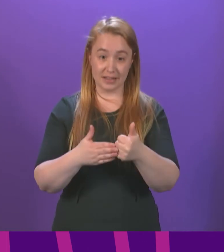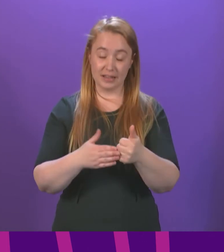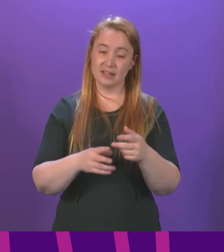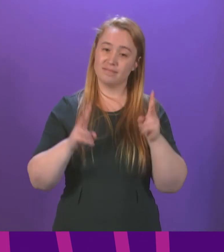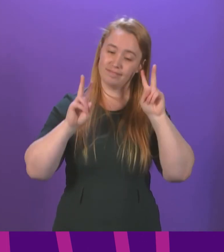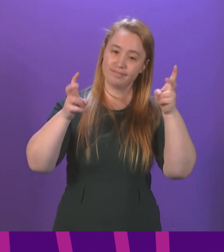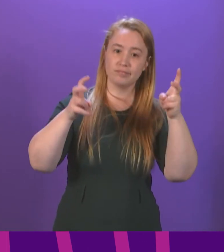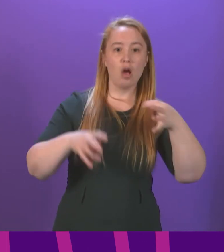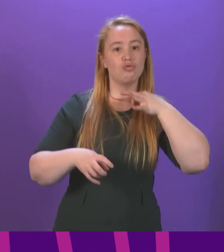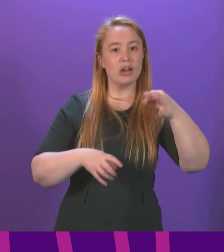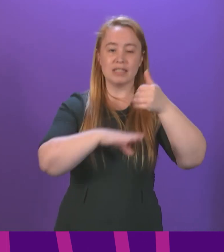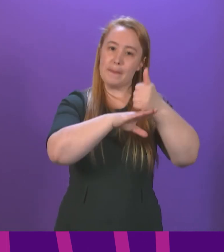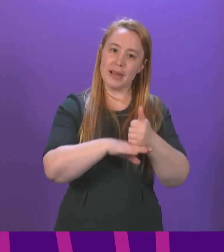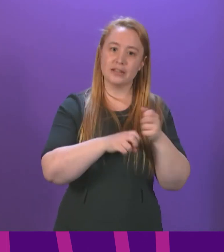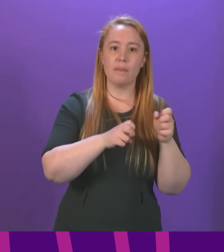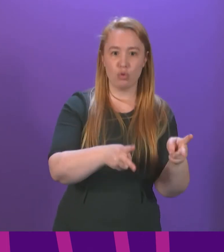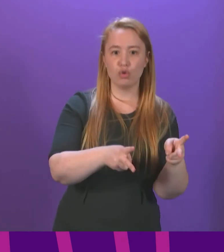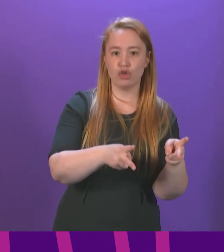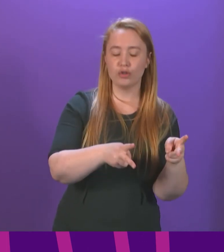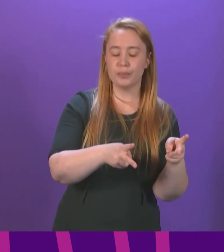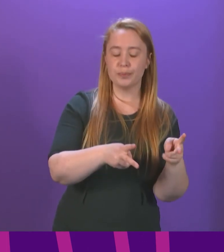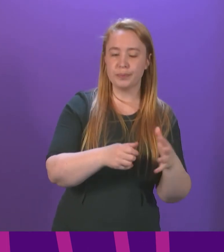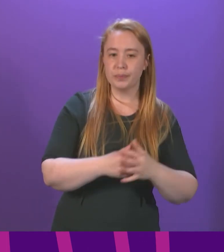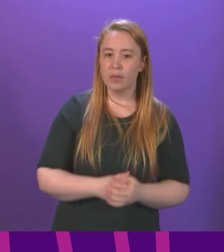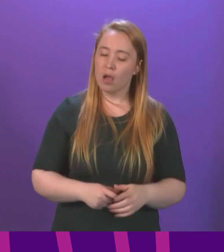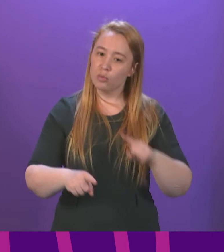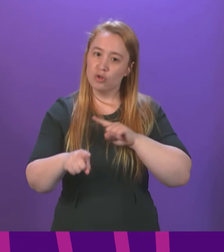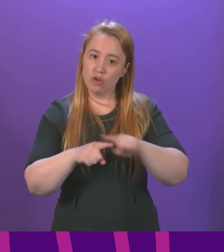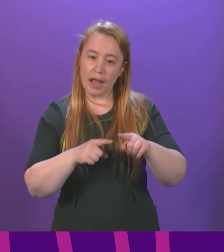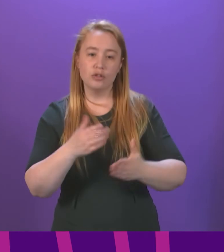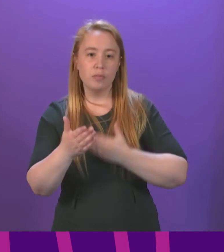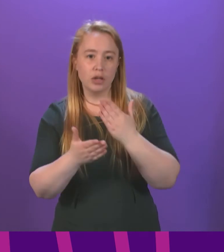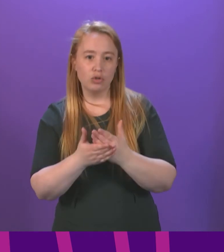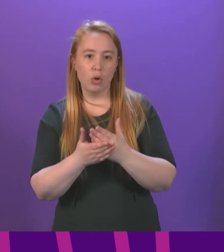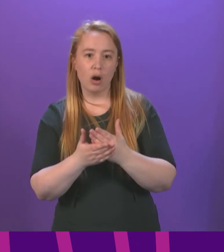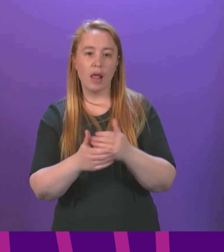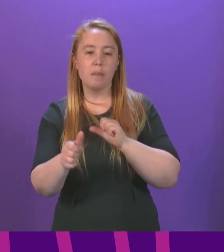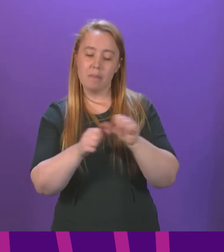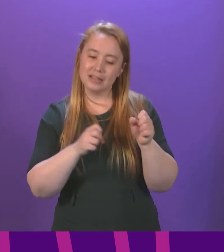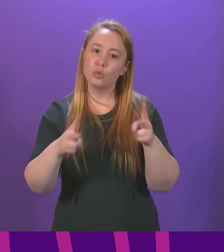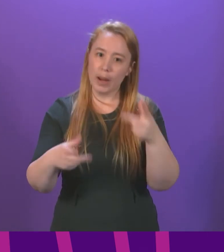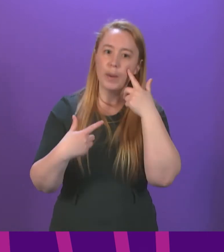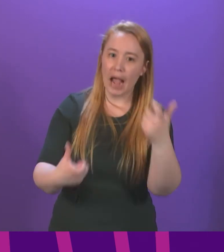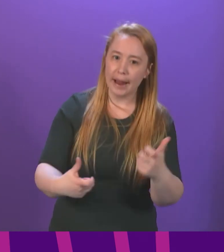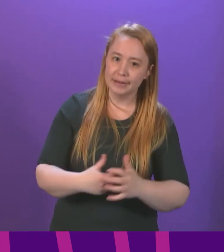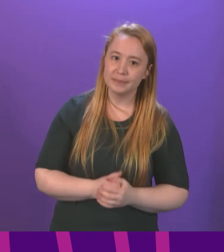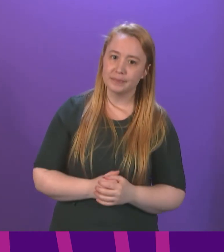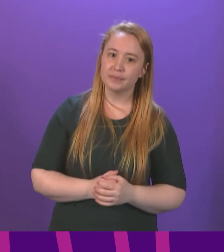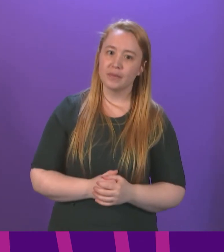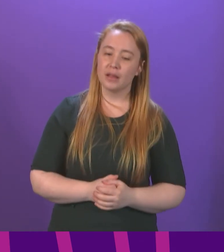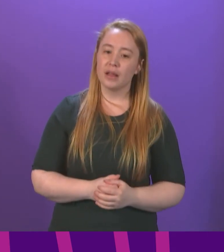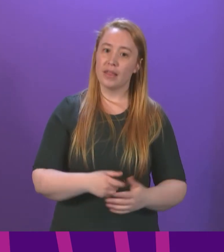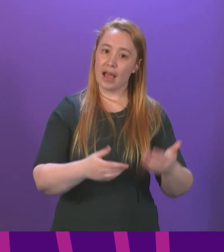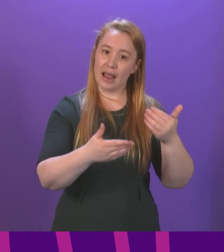to the testing that we roll out, which we try to do as best we can, guided by such intelligence.